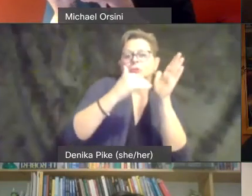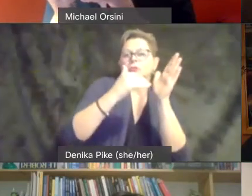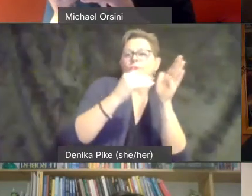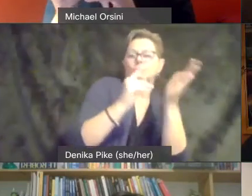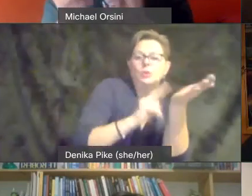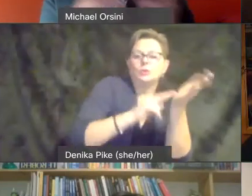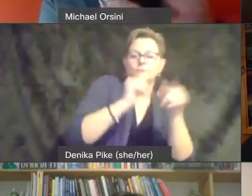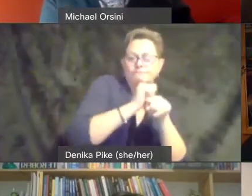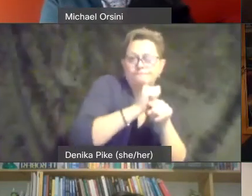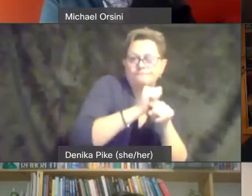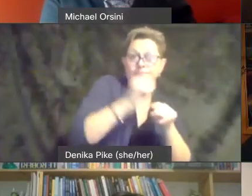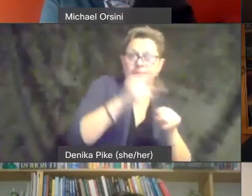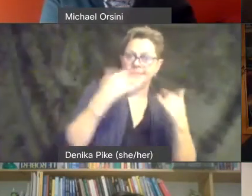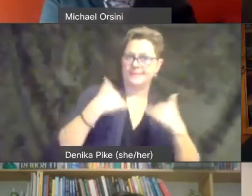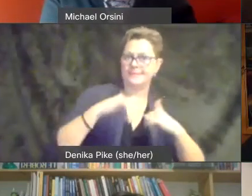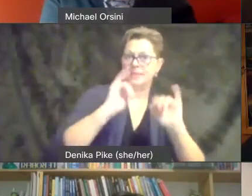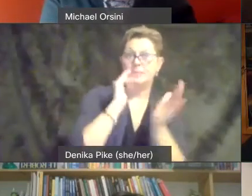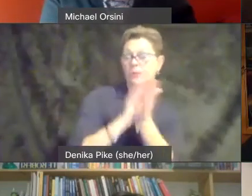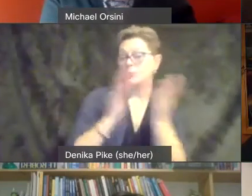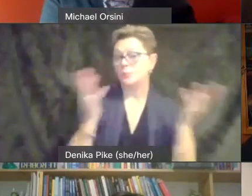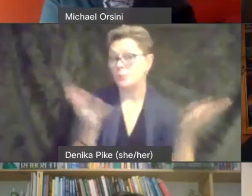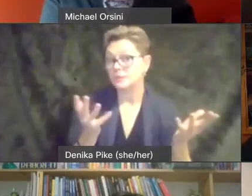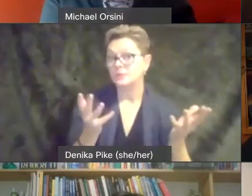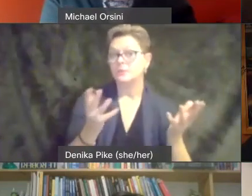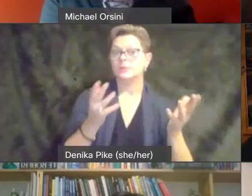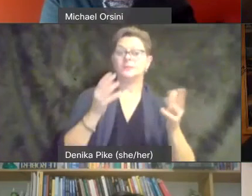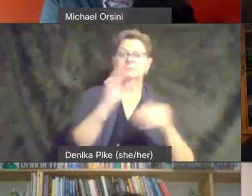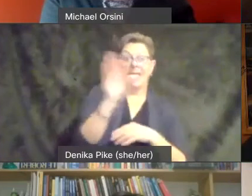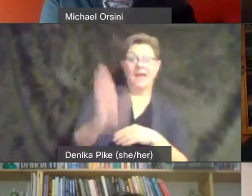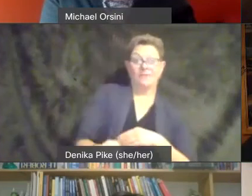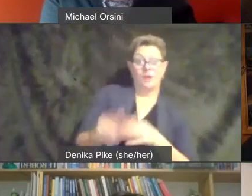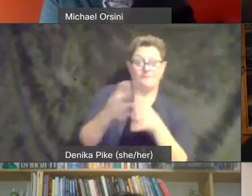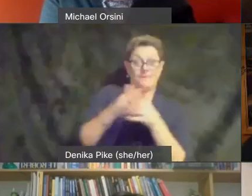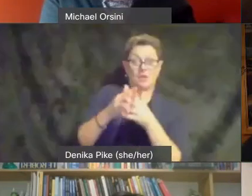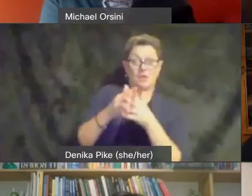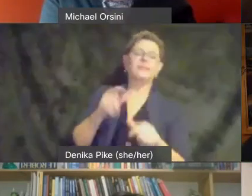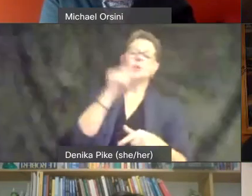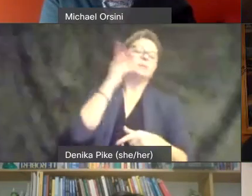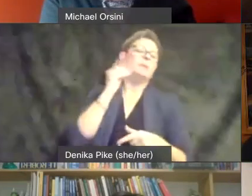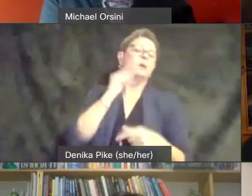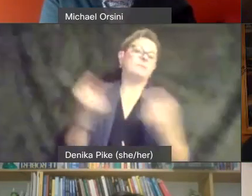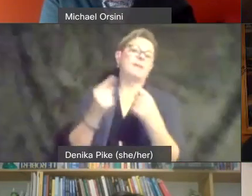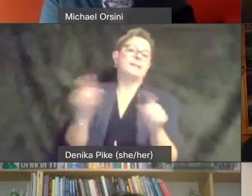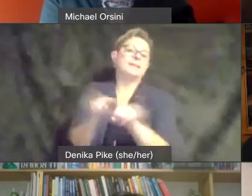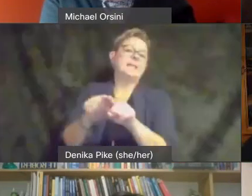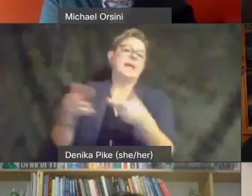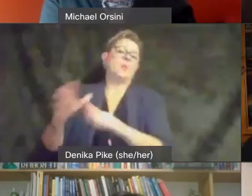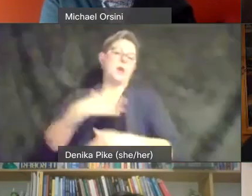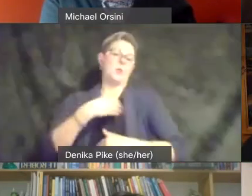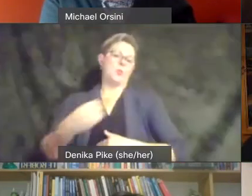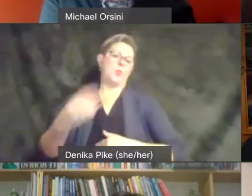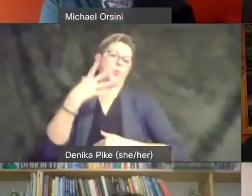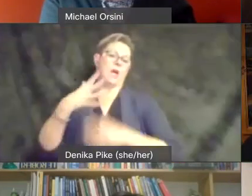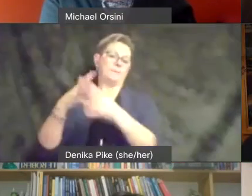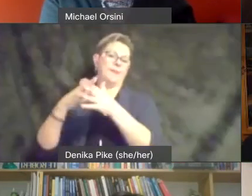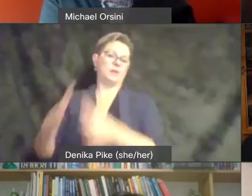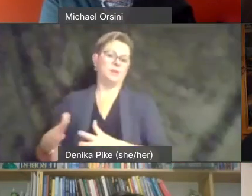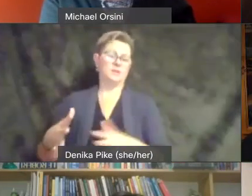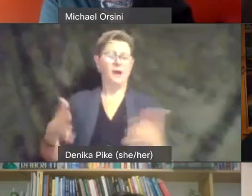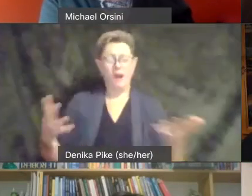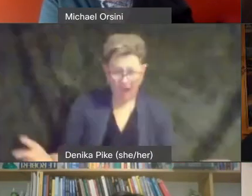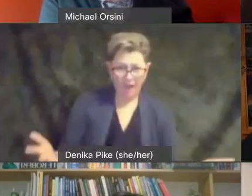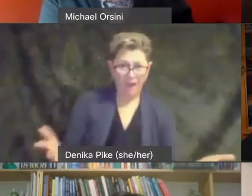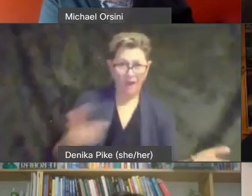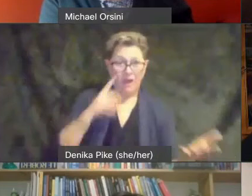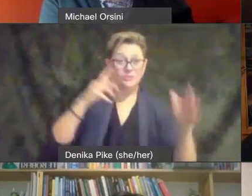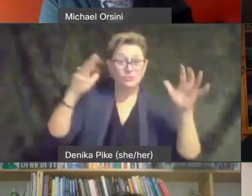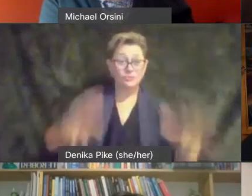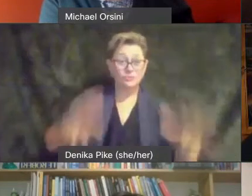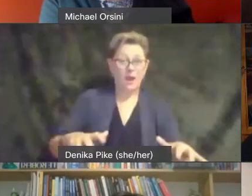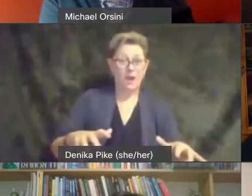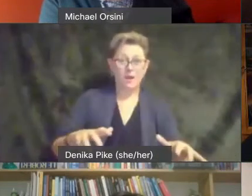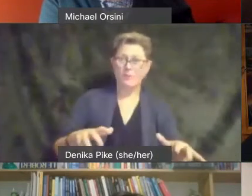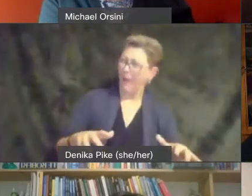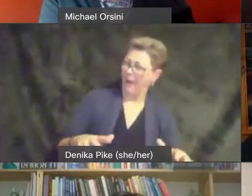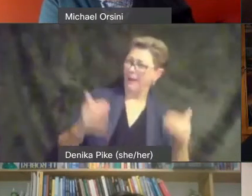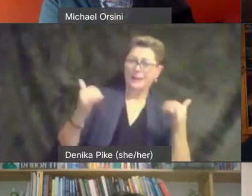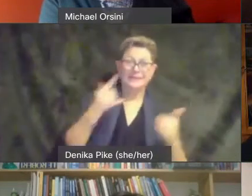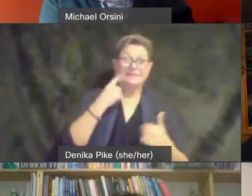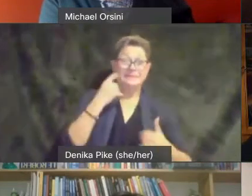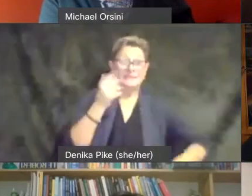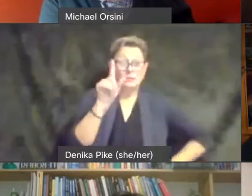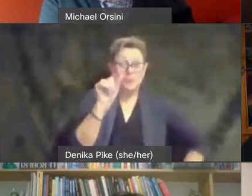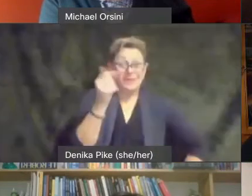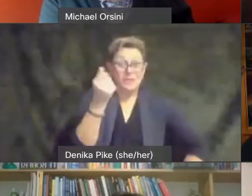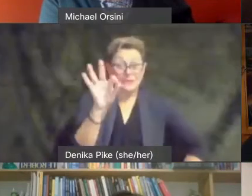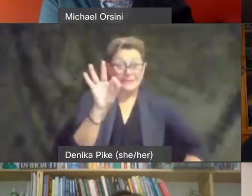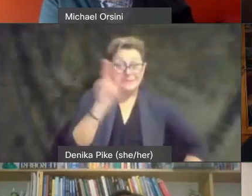Still believe that African Americans do not experience pain in the same way that white Americans do. Um, and that was just shocking to hear that, you know, and, and 2019 that there are people who still believe a lot of these, these, these urban legends.